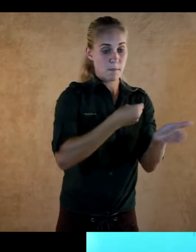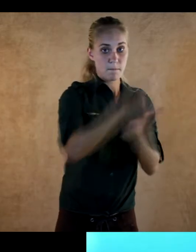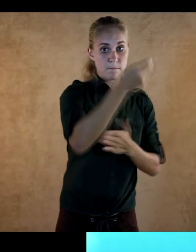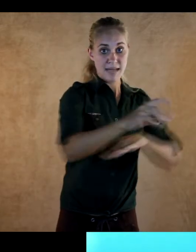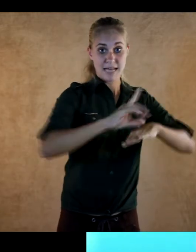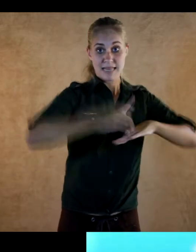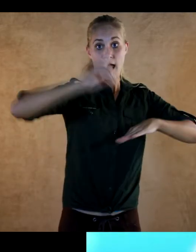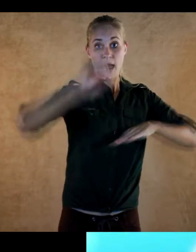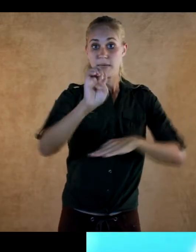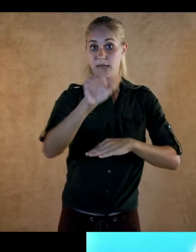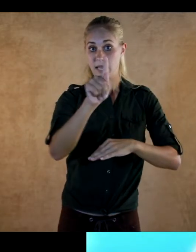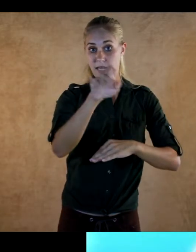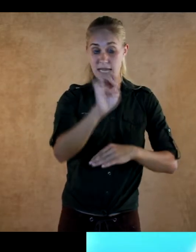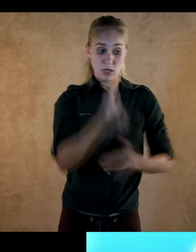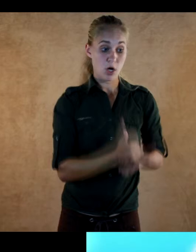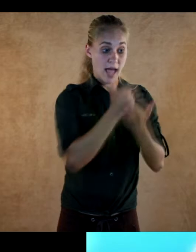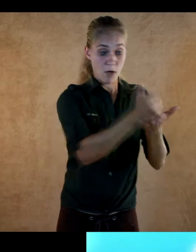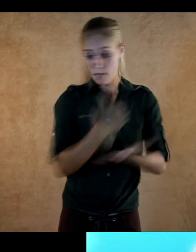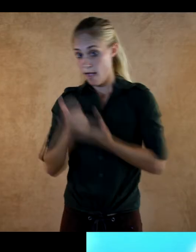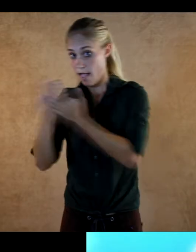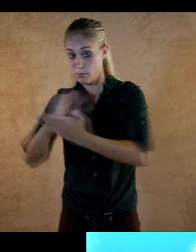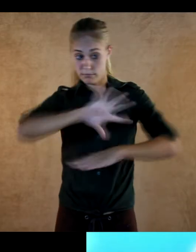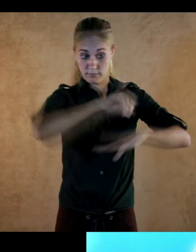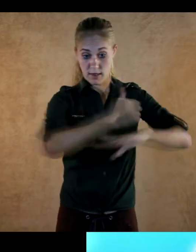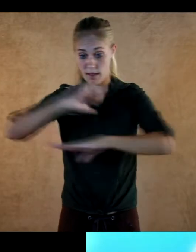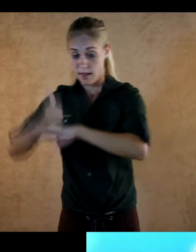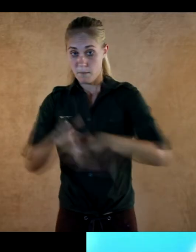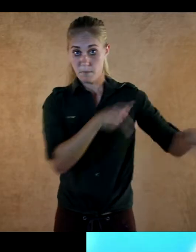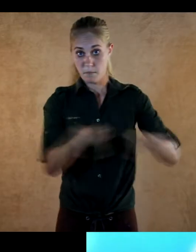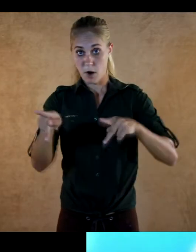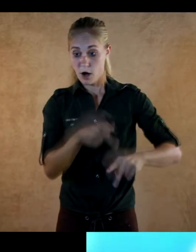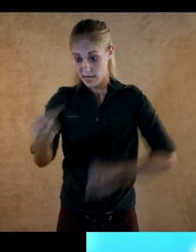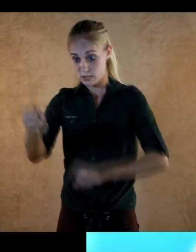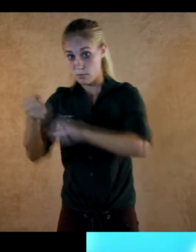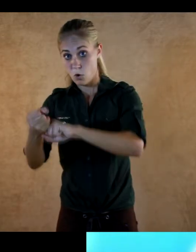Now you're going to help those two new members host a party and sponsor two members themselves.